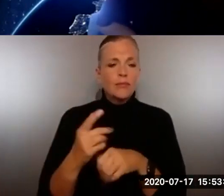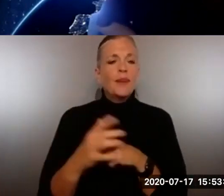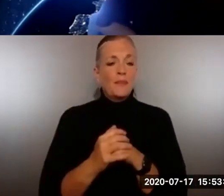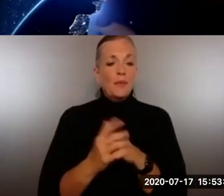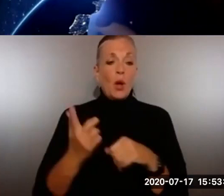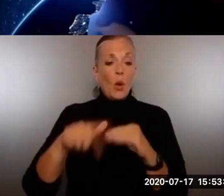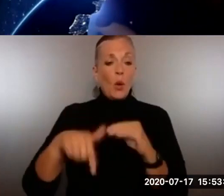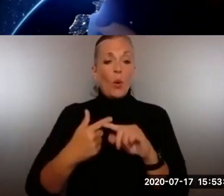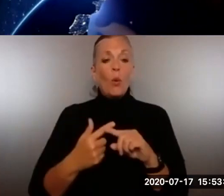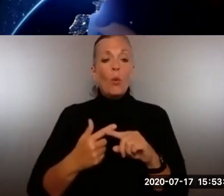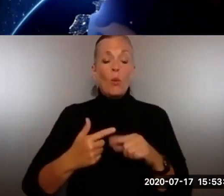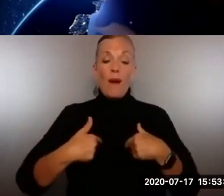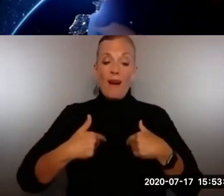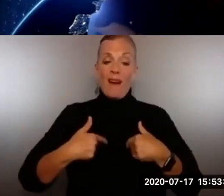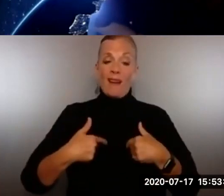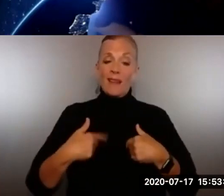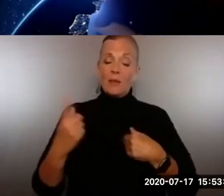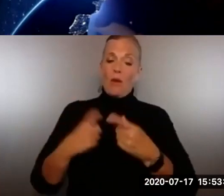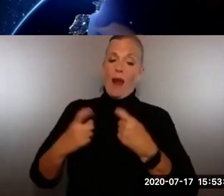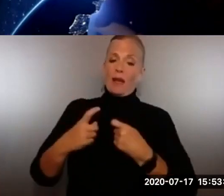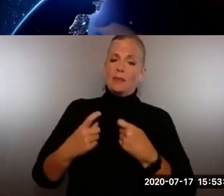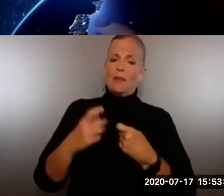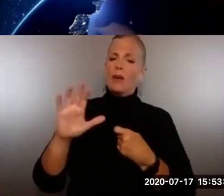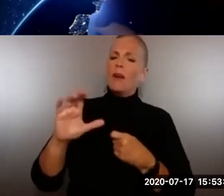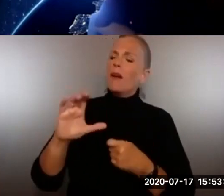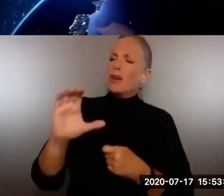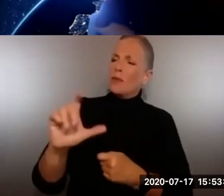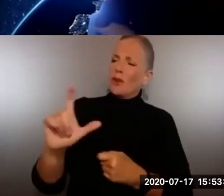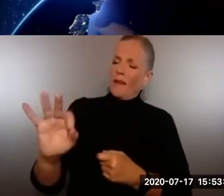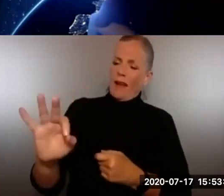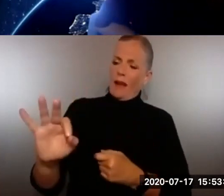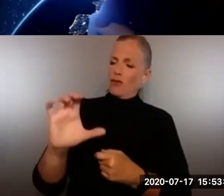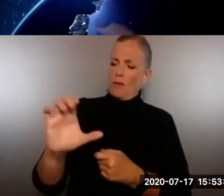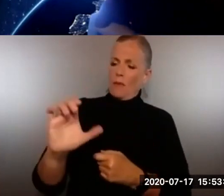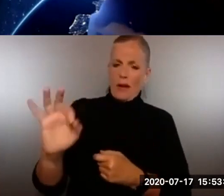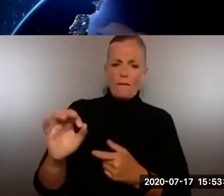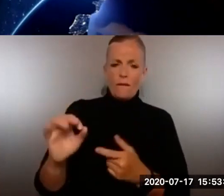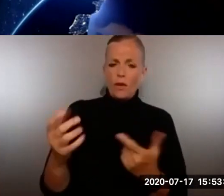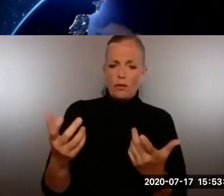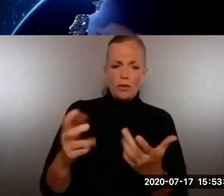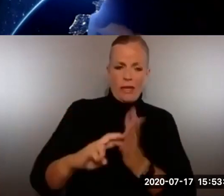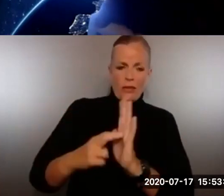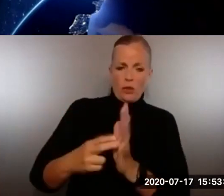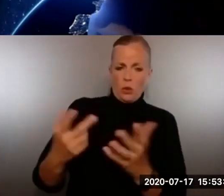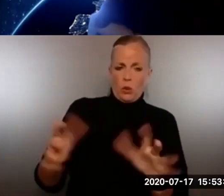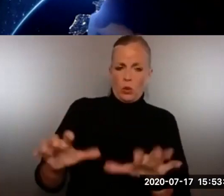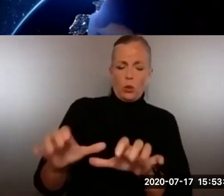the walls of stereotypes, the bias and the discrimination